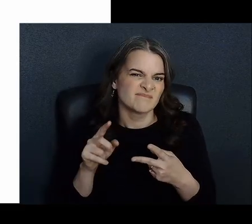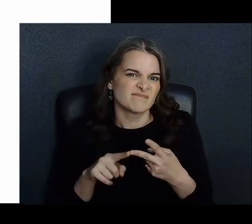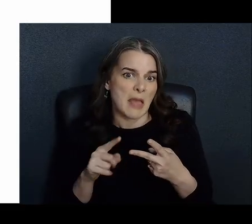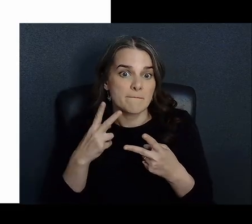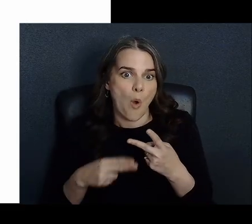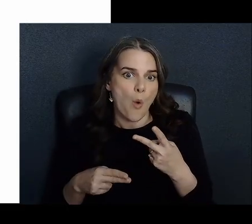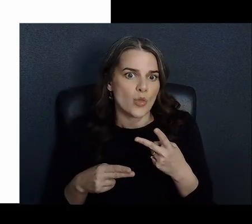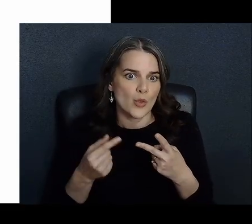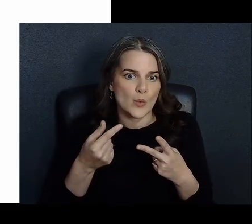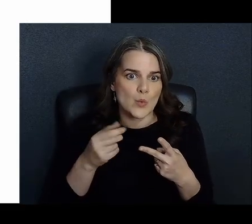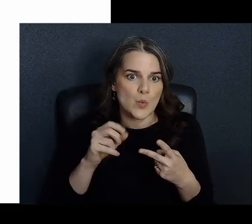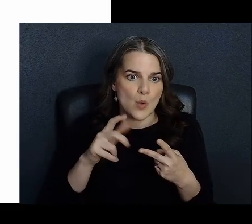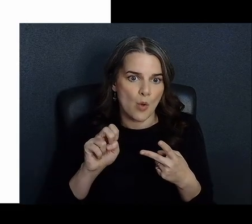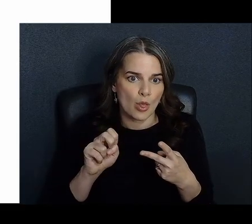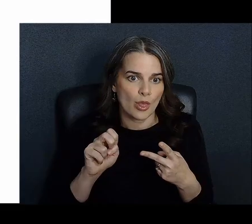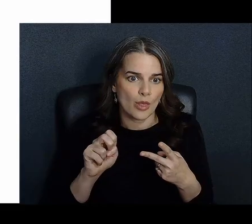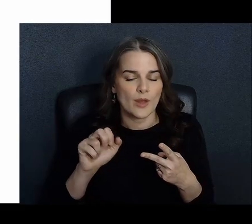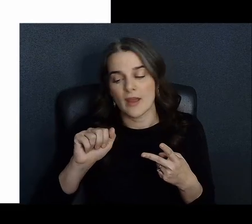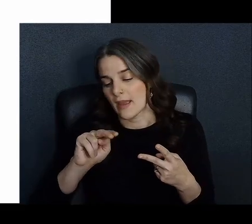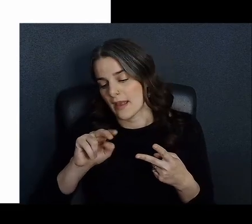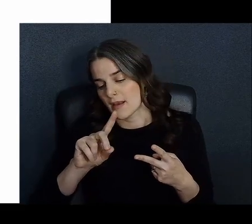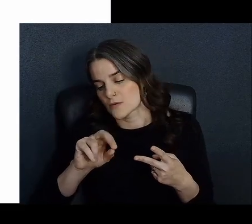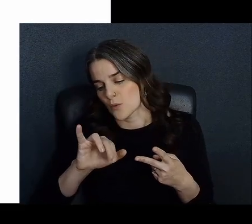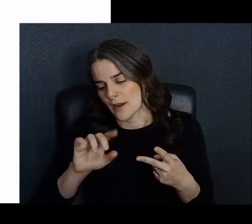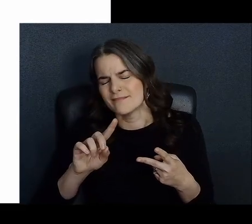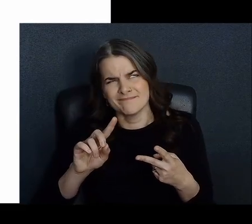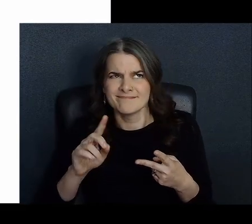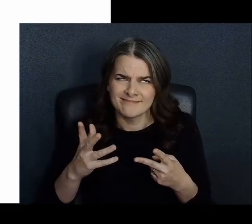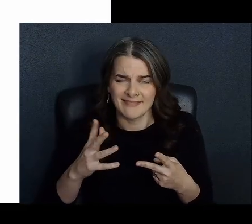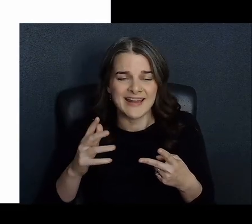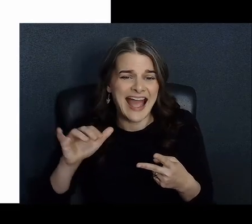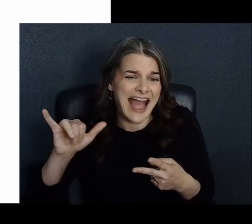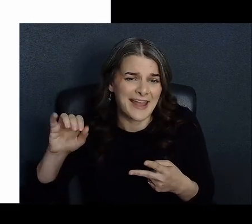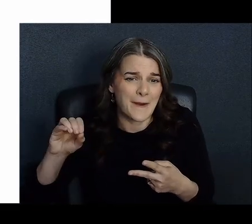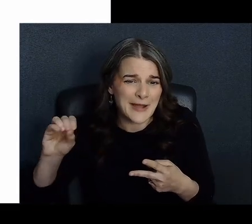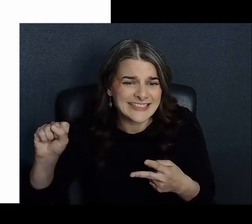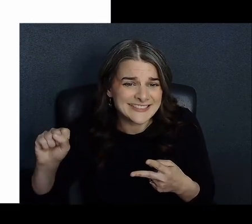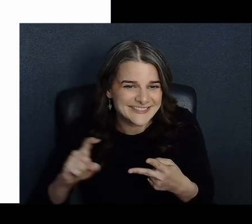So yeah, Android and iOS. It also has-- one of the nice things about Envision